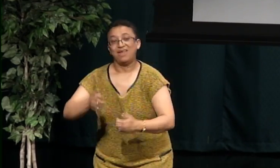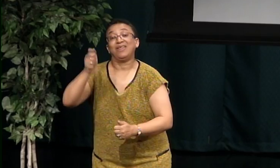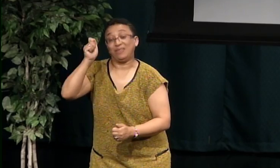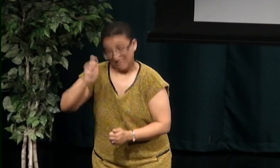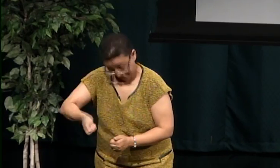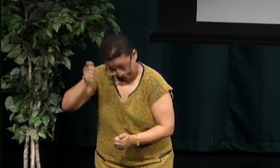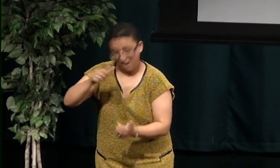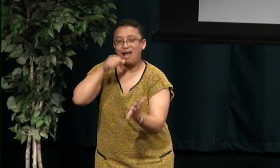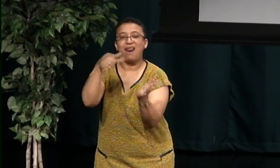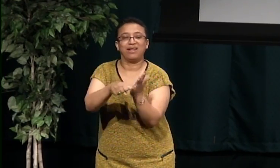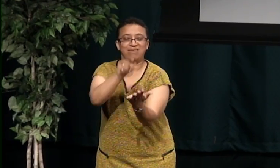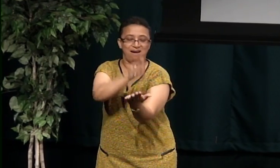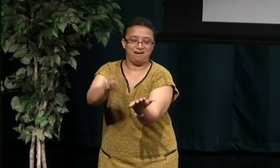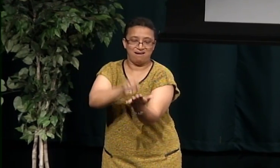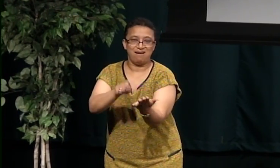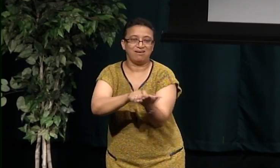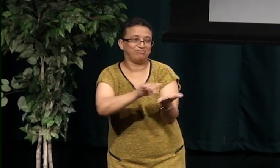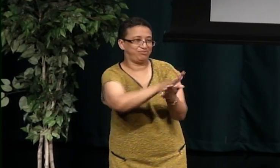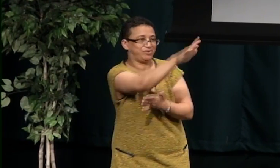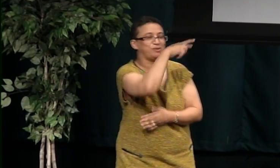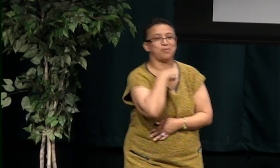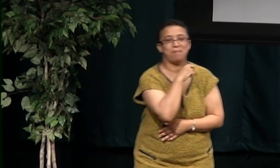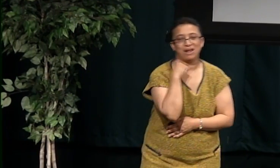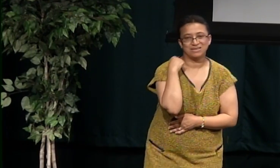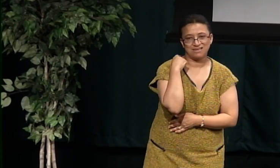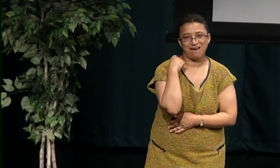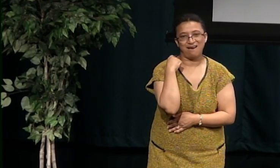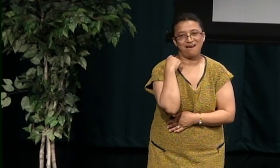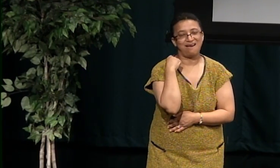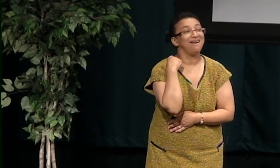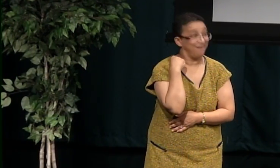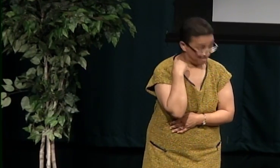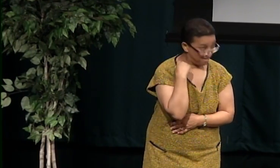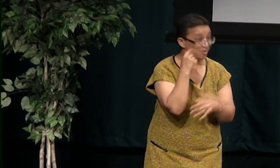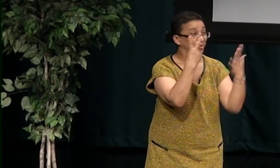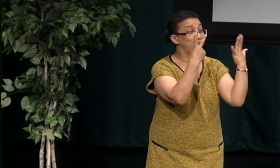And it was ratified. And then we get a letter that goes off to the minister